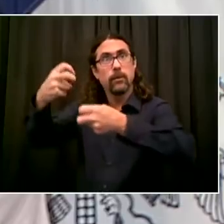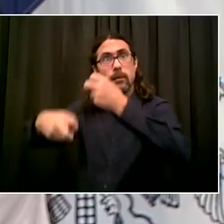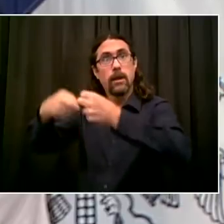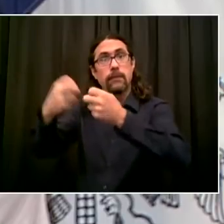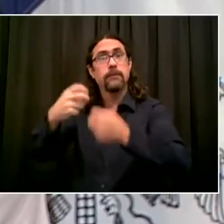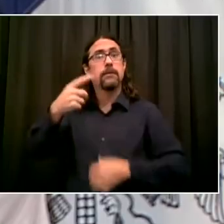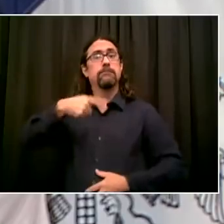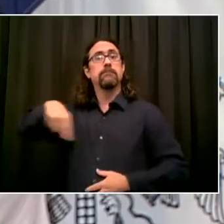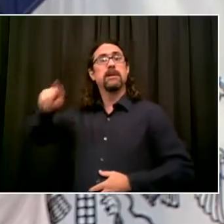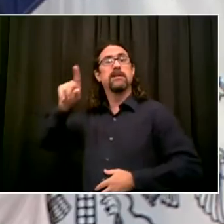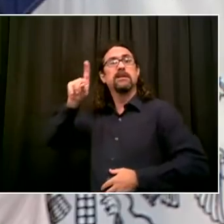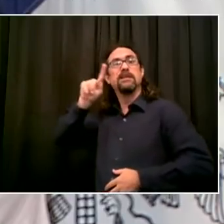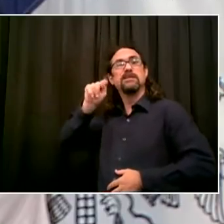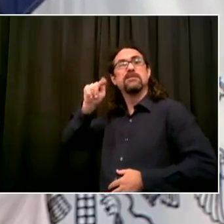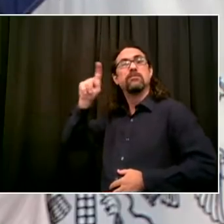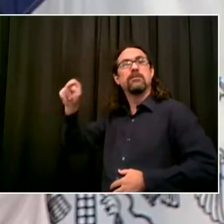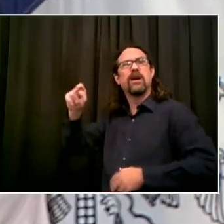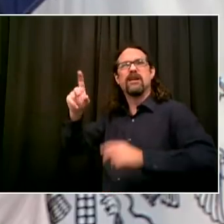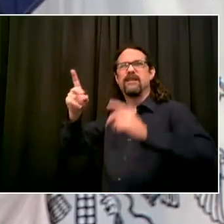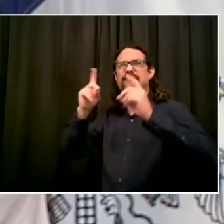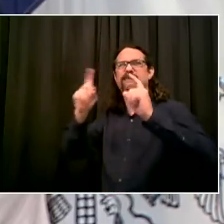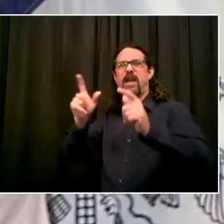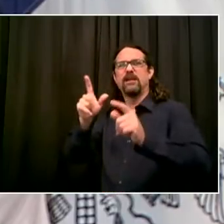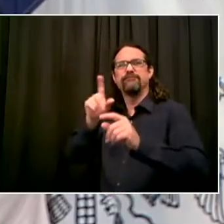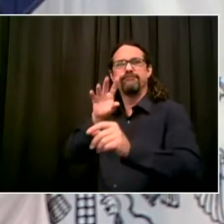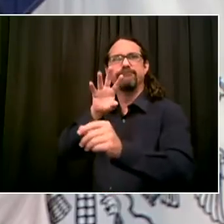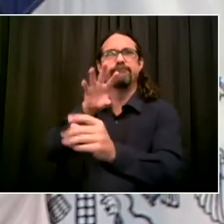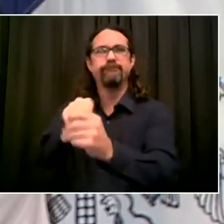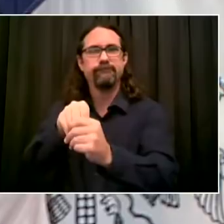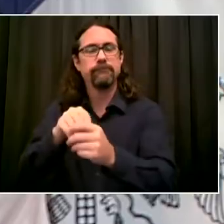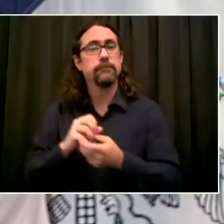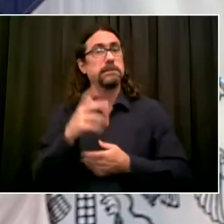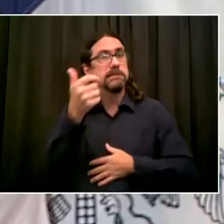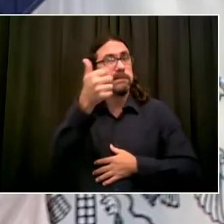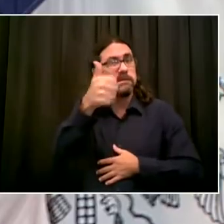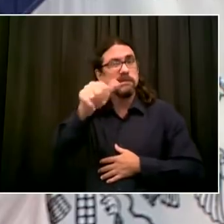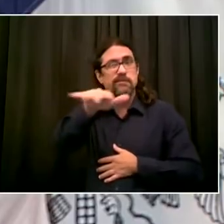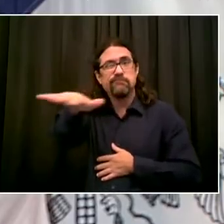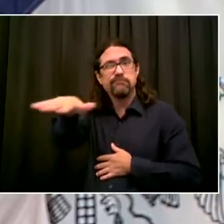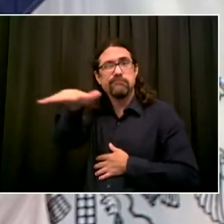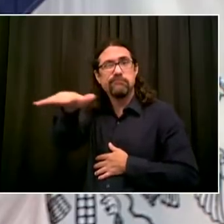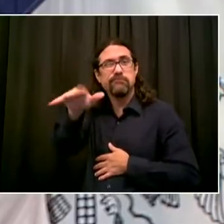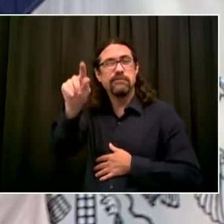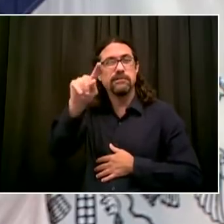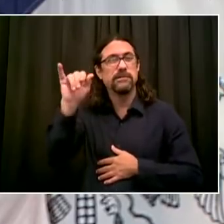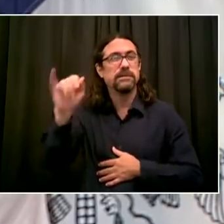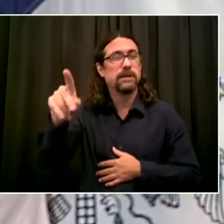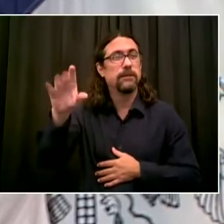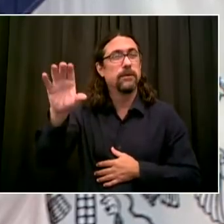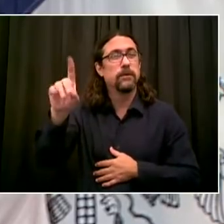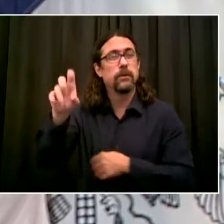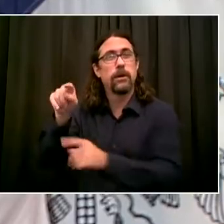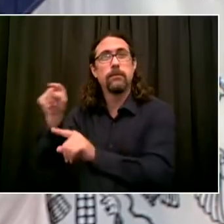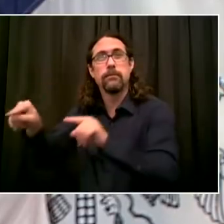IMMEDIATE. LY OF COURSE WE ARE WASK TO SEE IF WE ARE SEEING AN UNUSUAL NUMBER